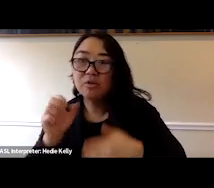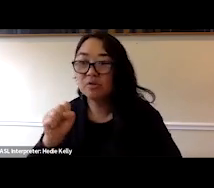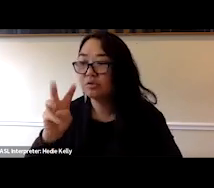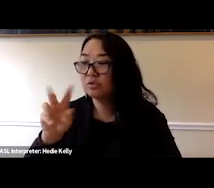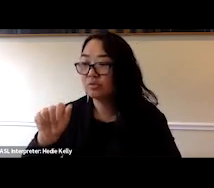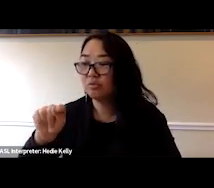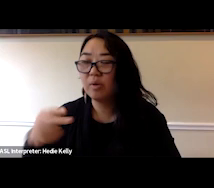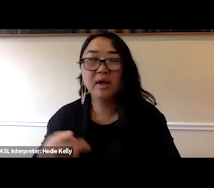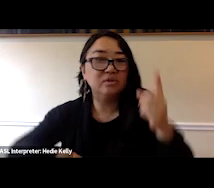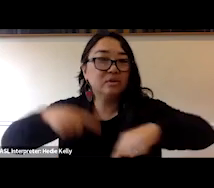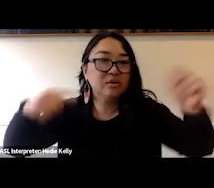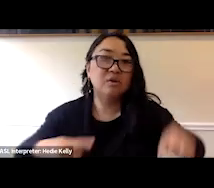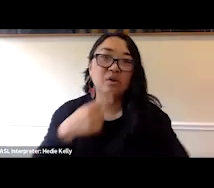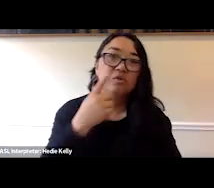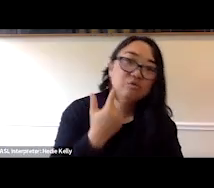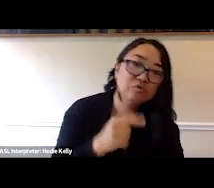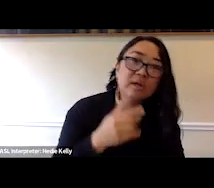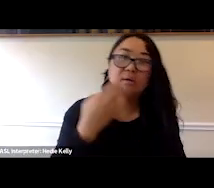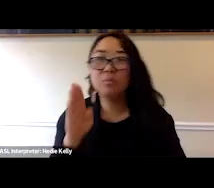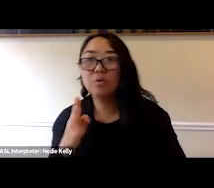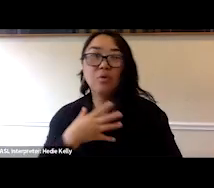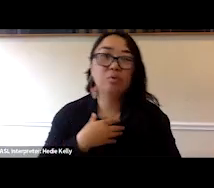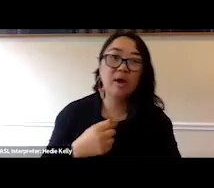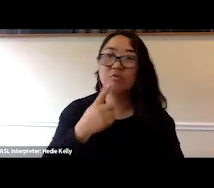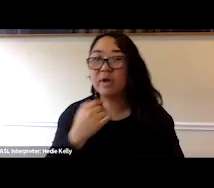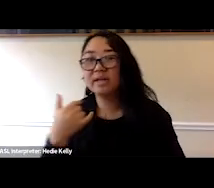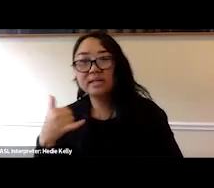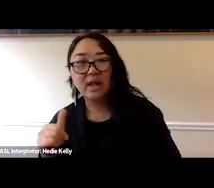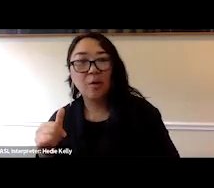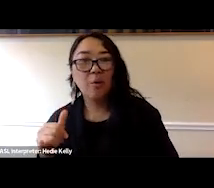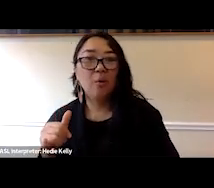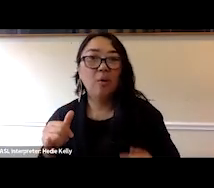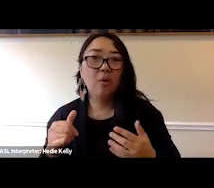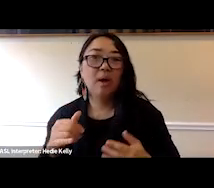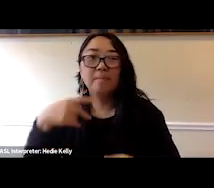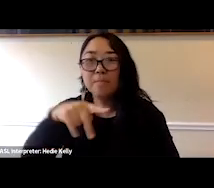purple, brown, and text that's like white and purple and brown and green.